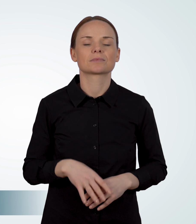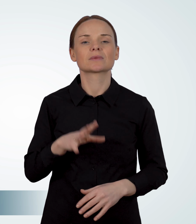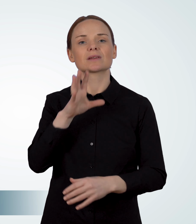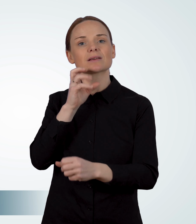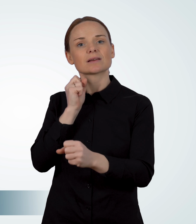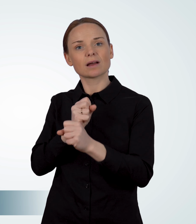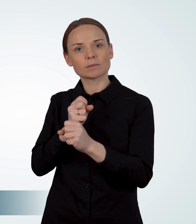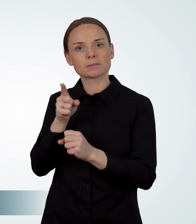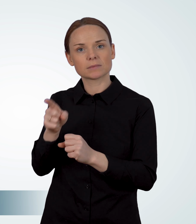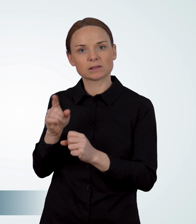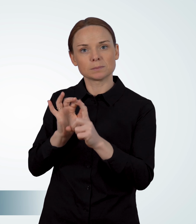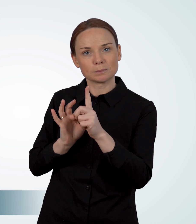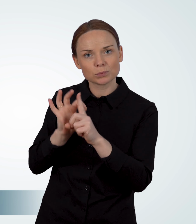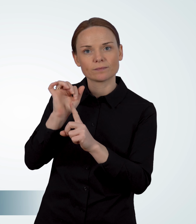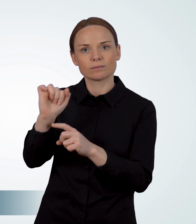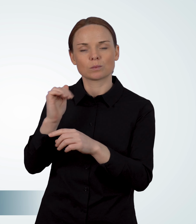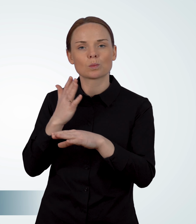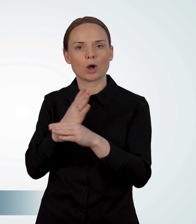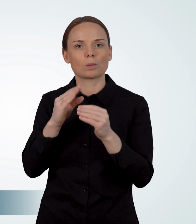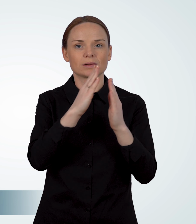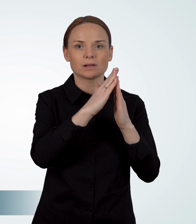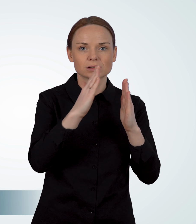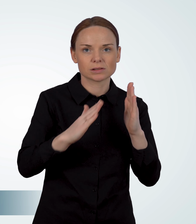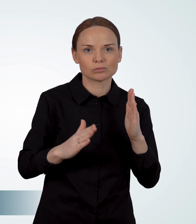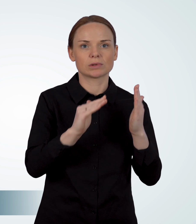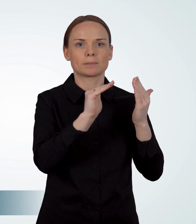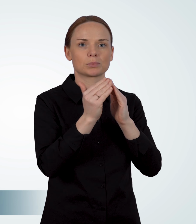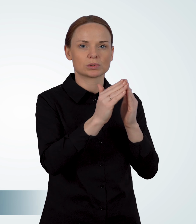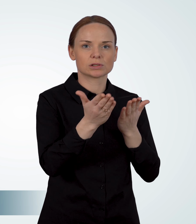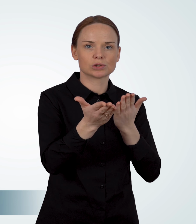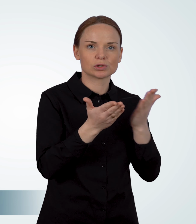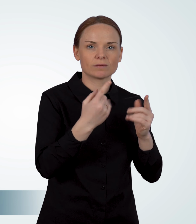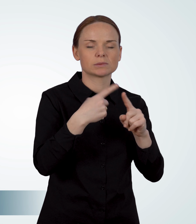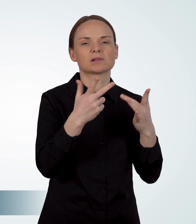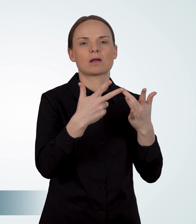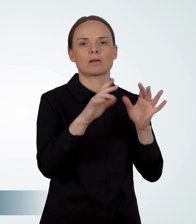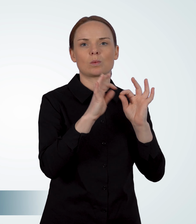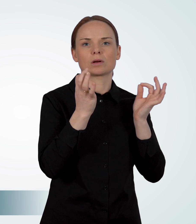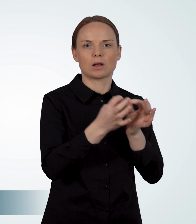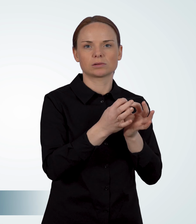5. How could governments work better with industry, community services and other organisations